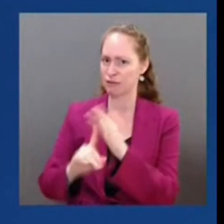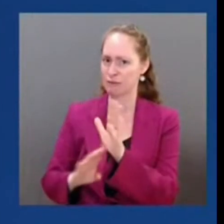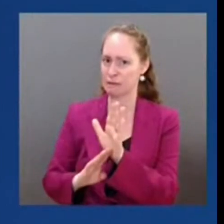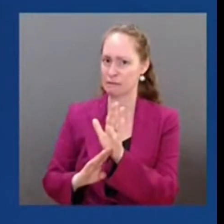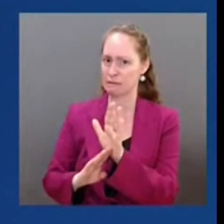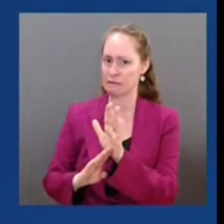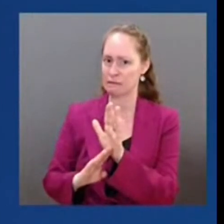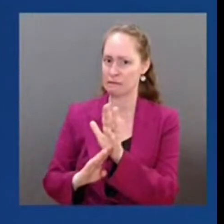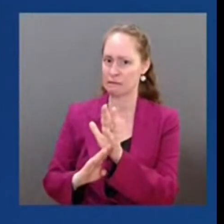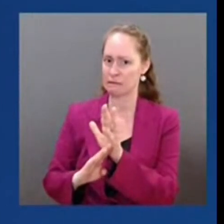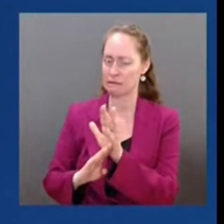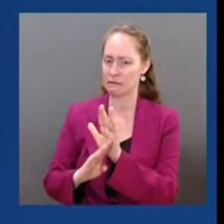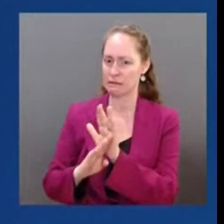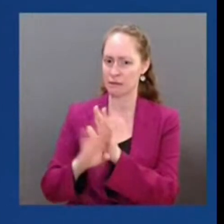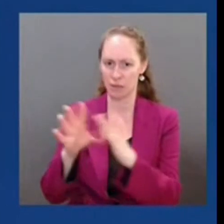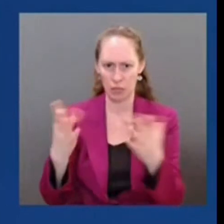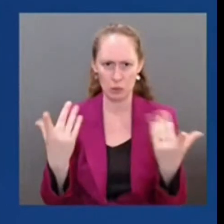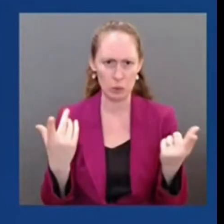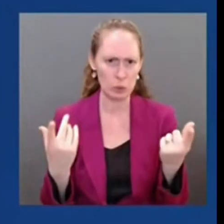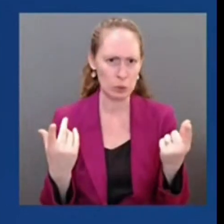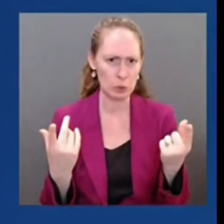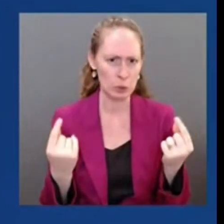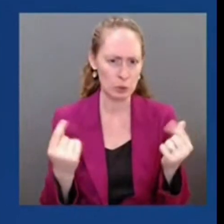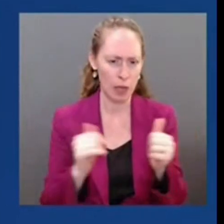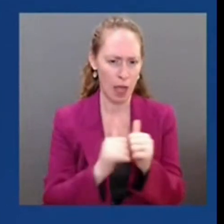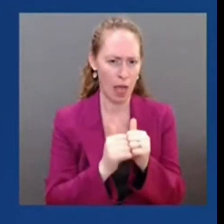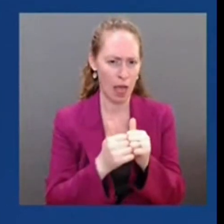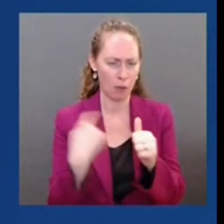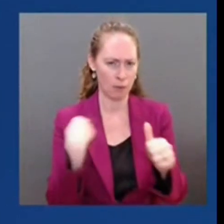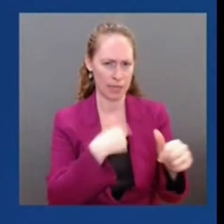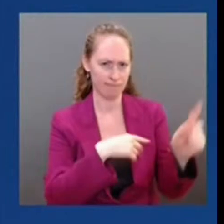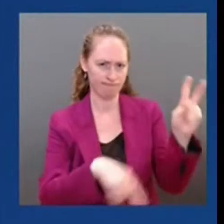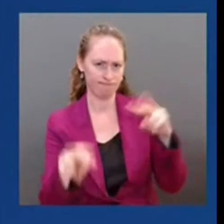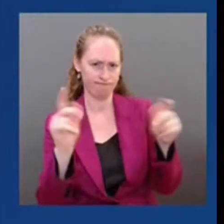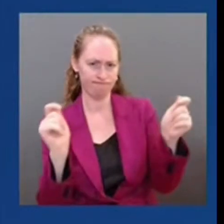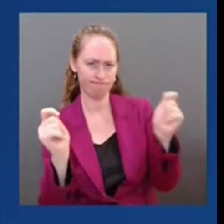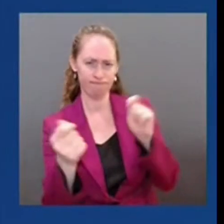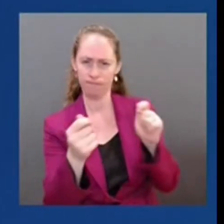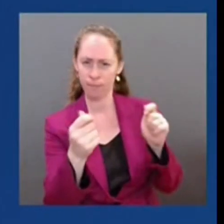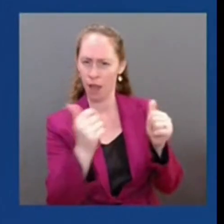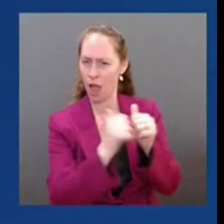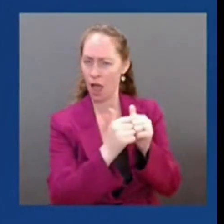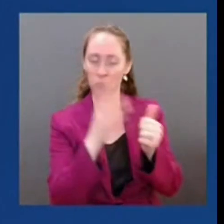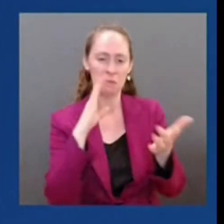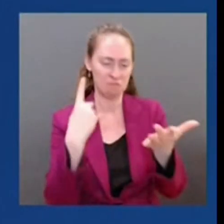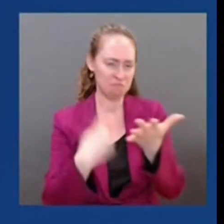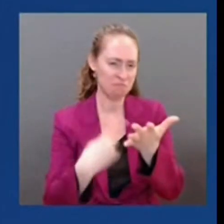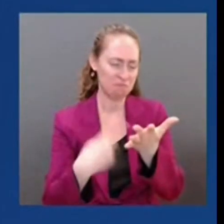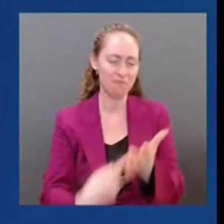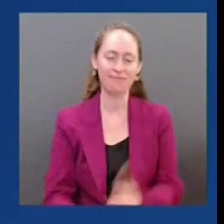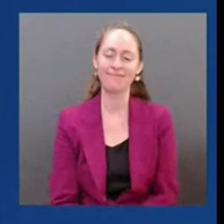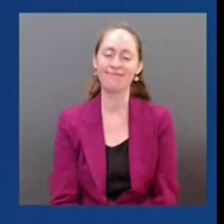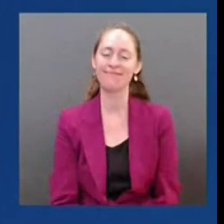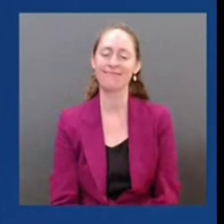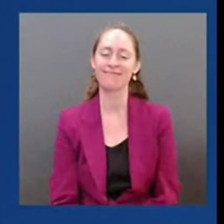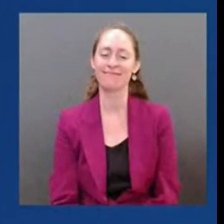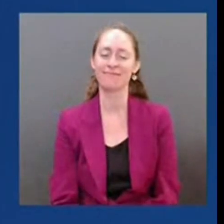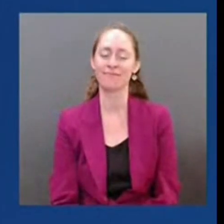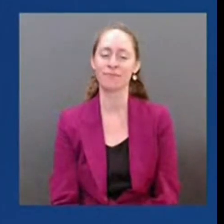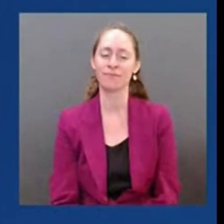WE ARE SEEING INCREASES IN CASES. HODOES THAT REALLY RELAT THE EVOLUTION OF THE VARIANTS?